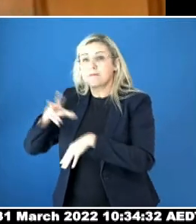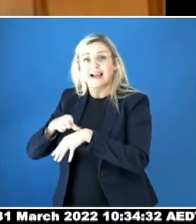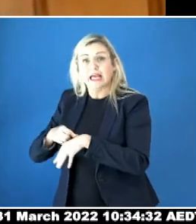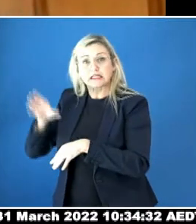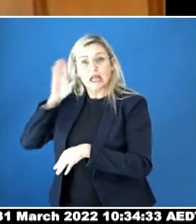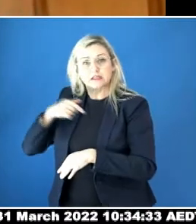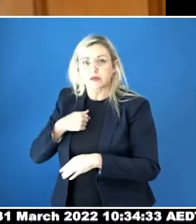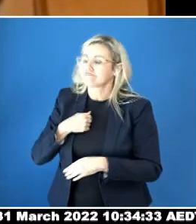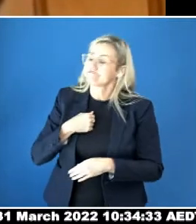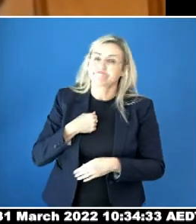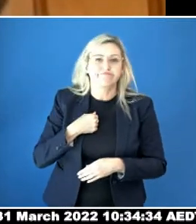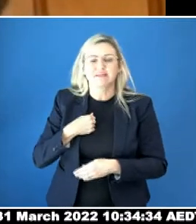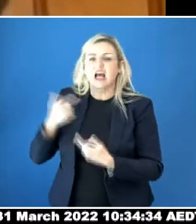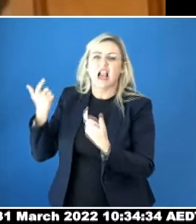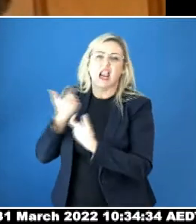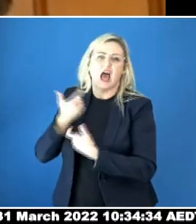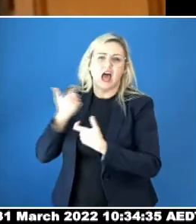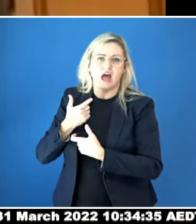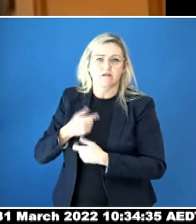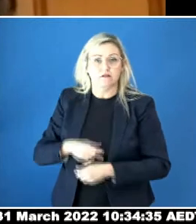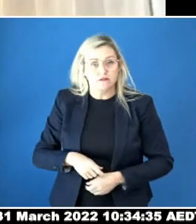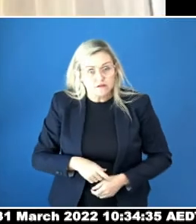laughed at me. Every time?